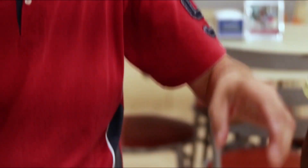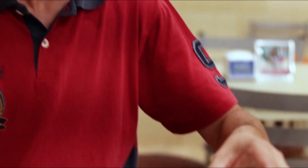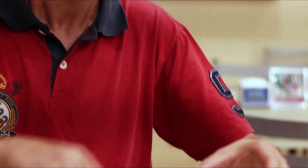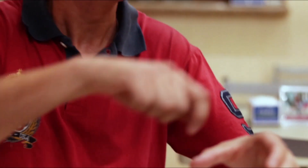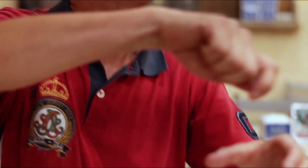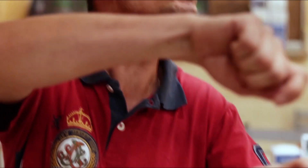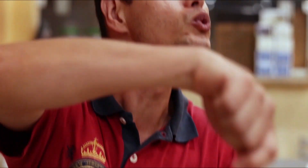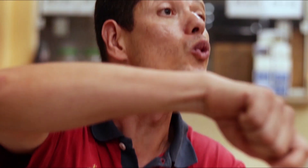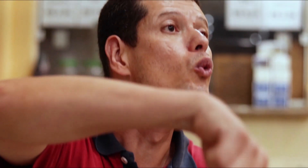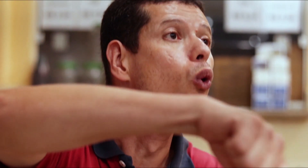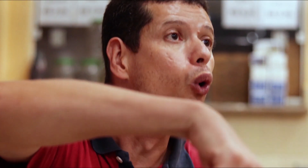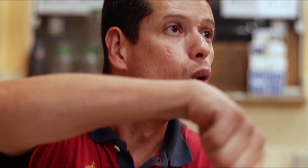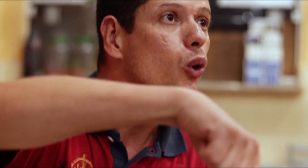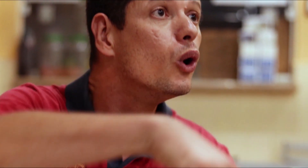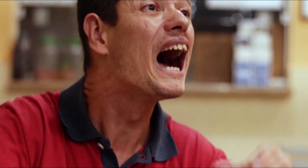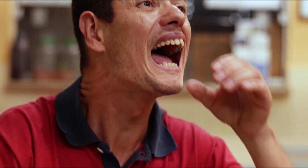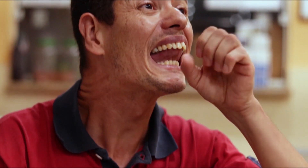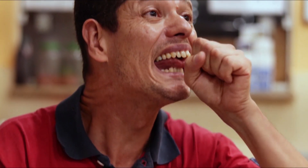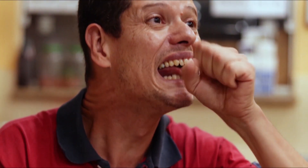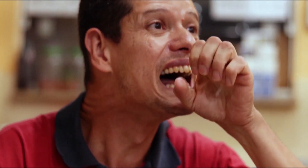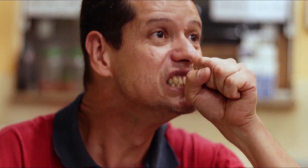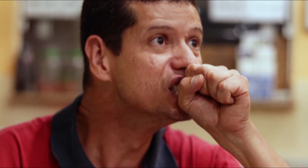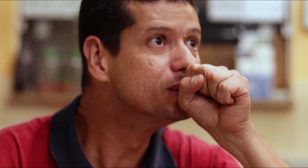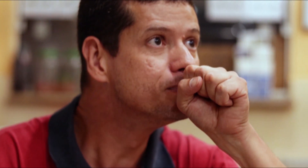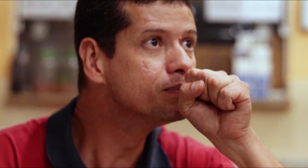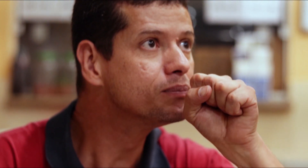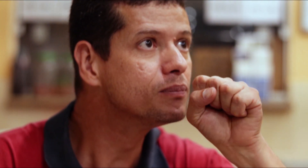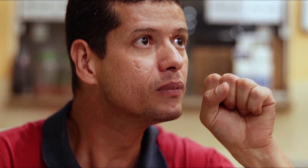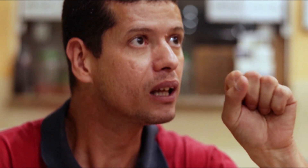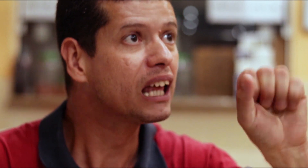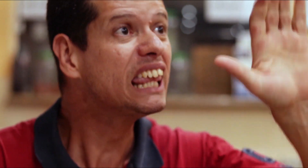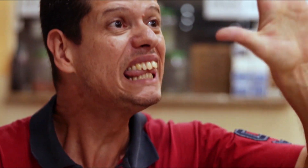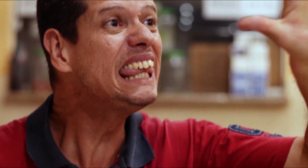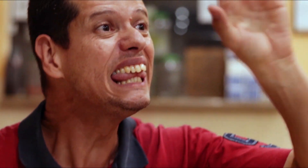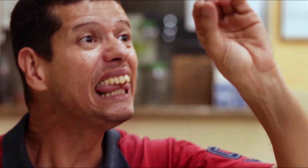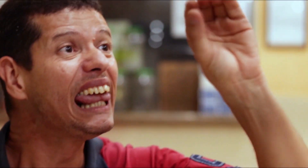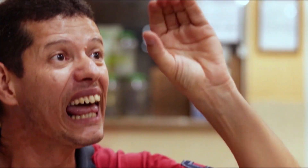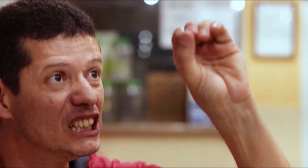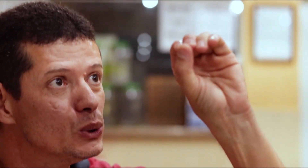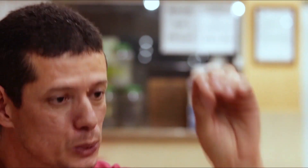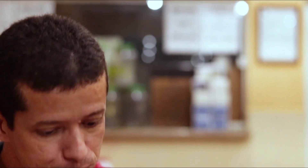[ADILSON] Orange juice. 500 mL.